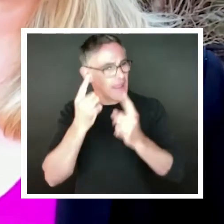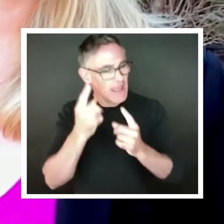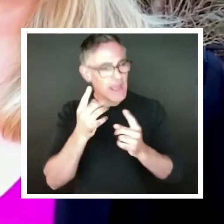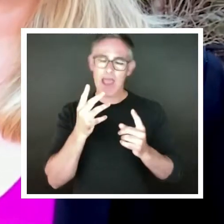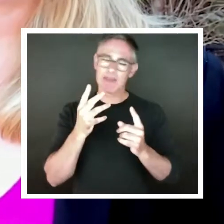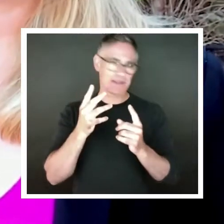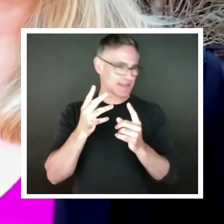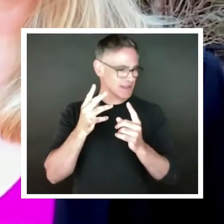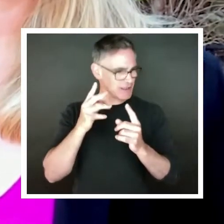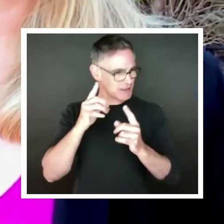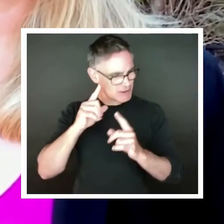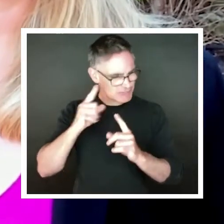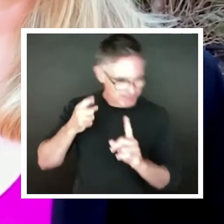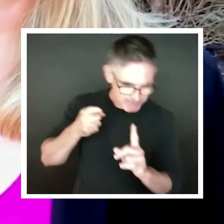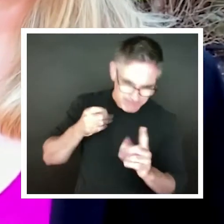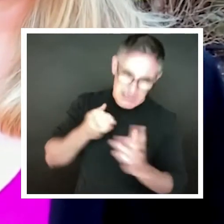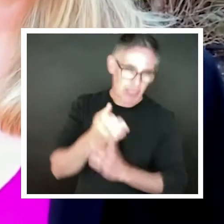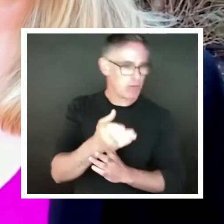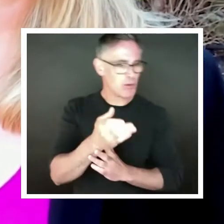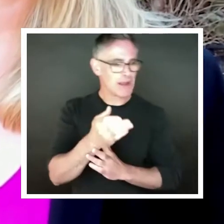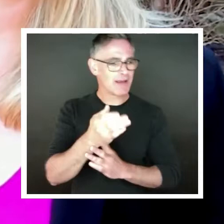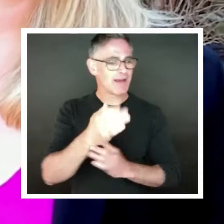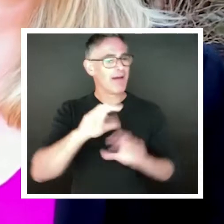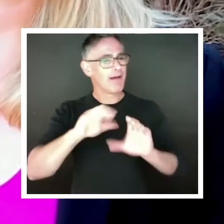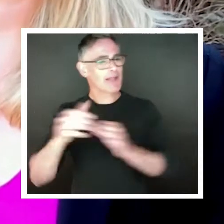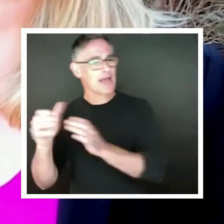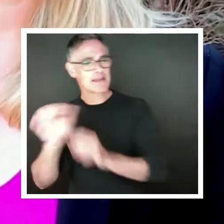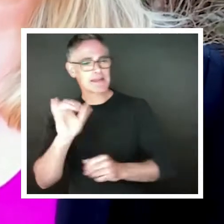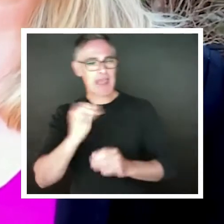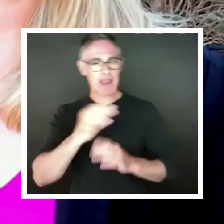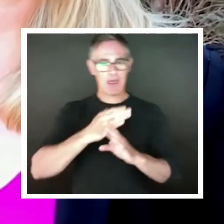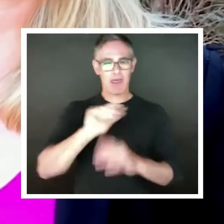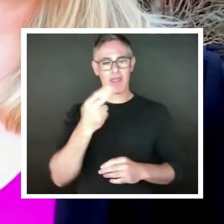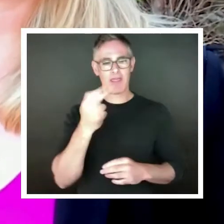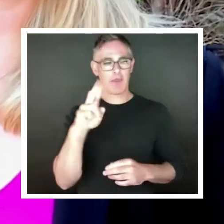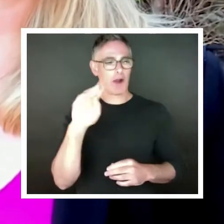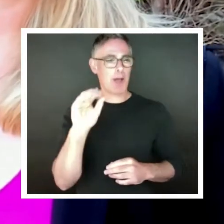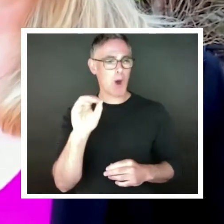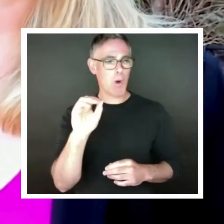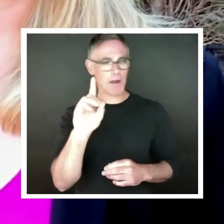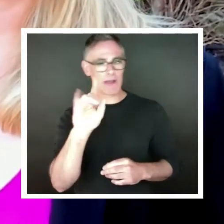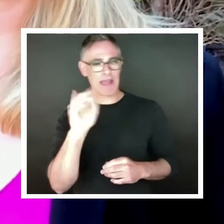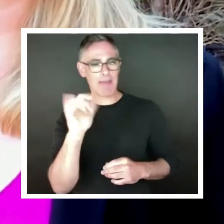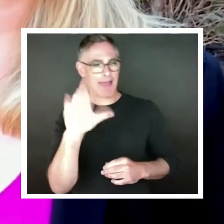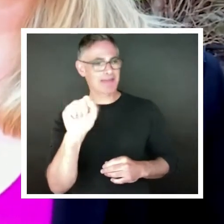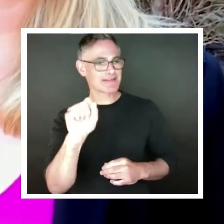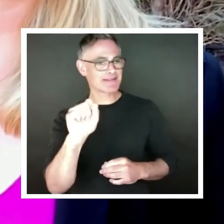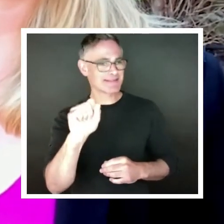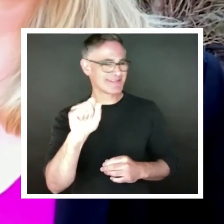like thermodynamics to get to this day. And it marks the beginning of your journey as an engineer.